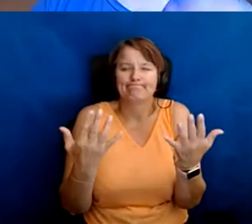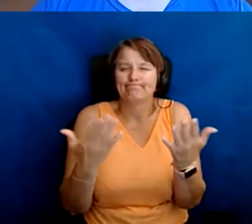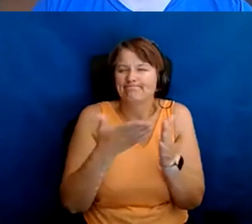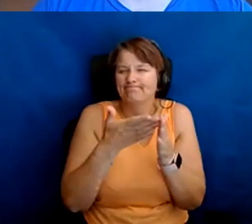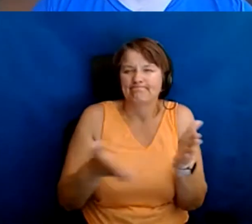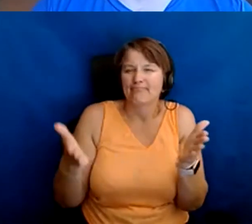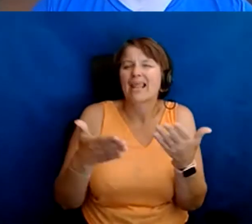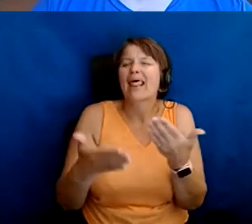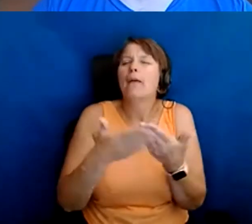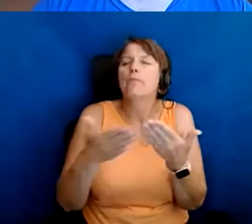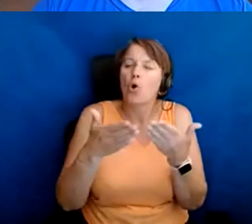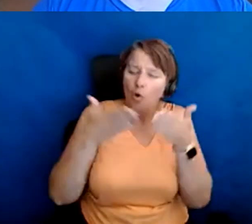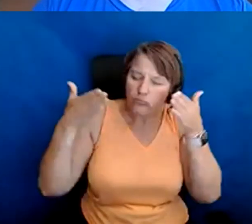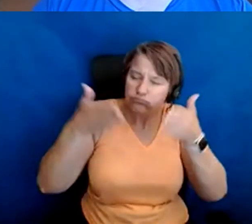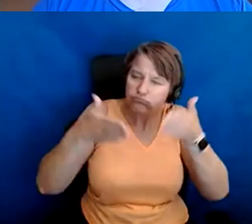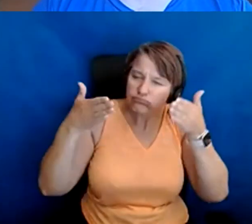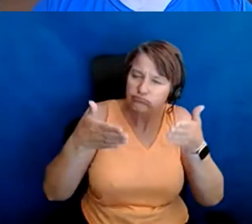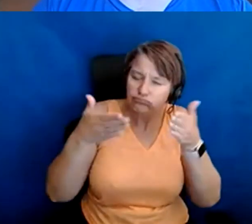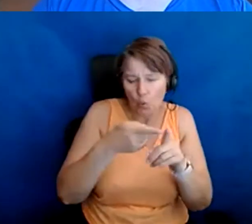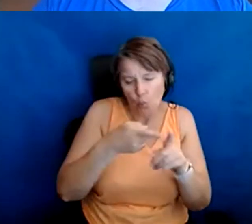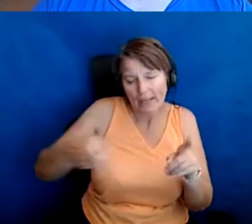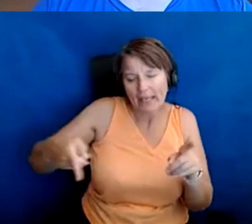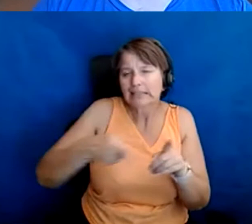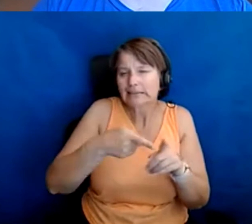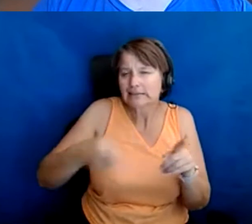more intensive weeks of programming, and then that would cultivate new audiences.